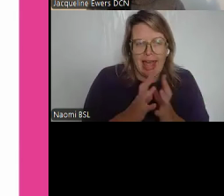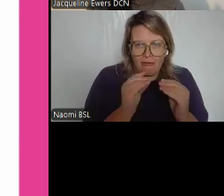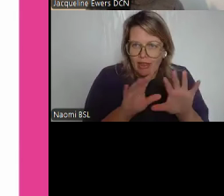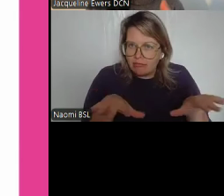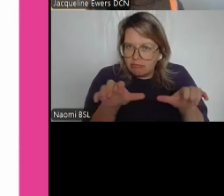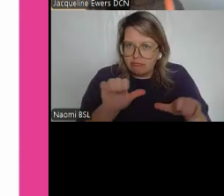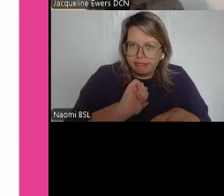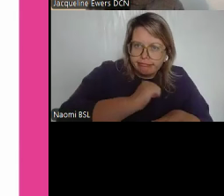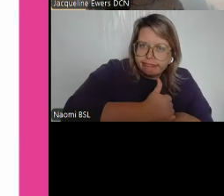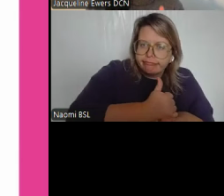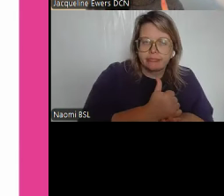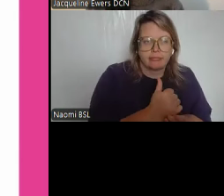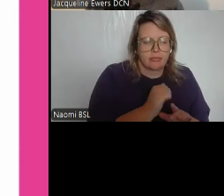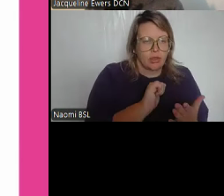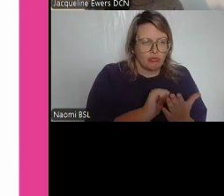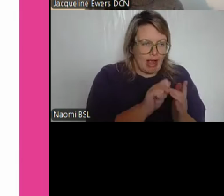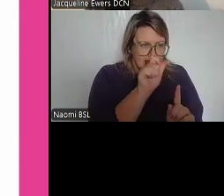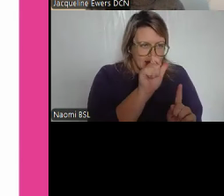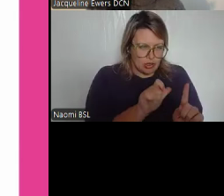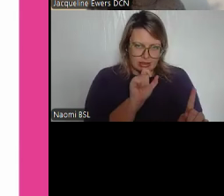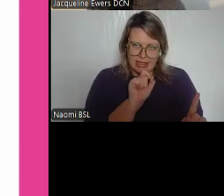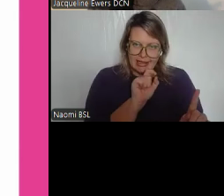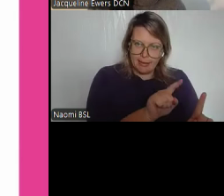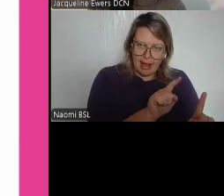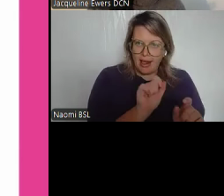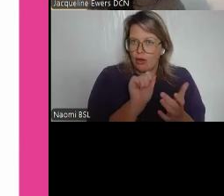The right person, right time, and the right message.